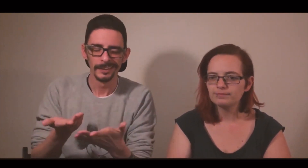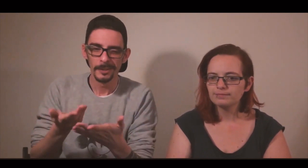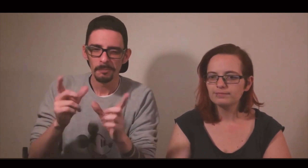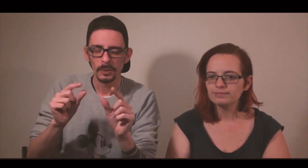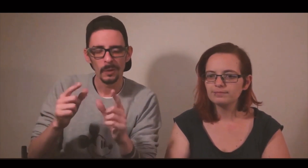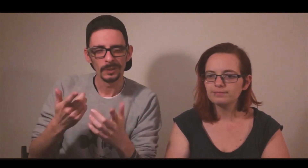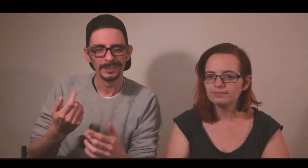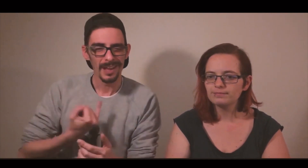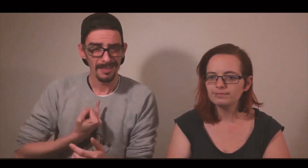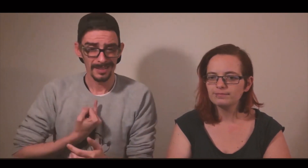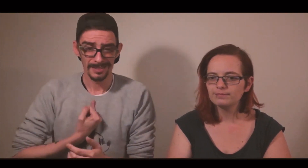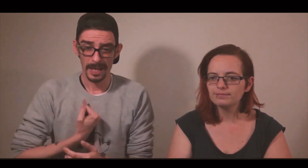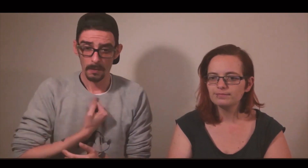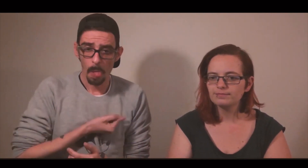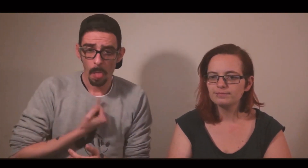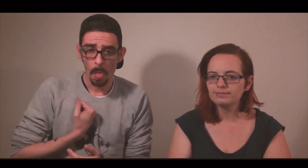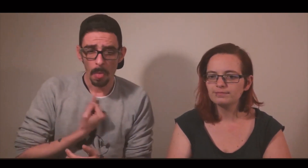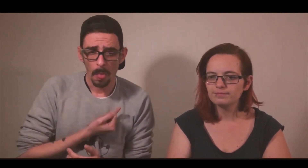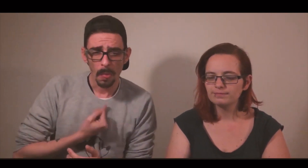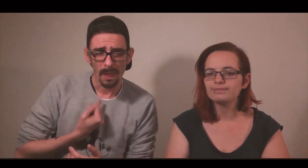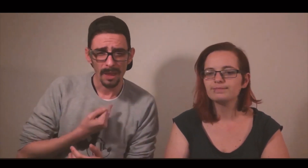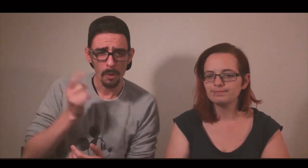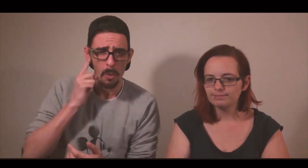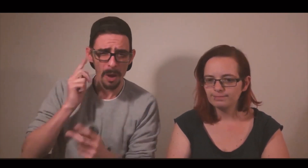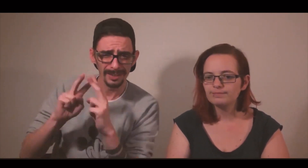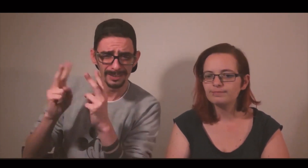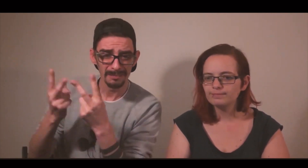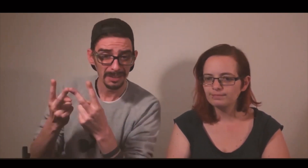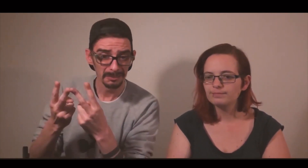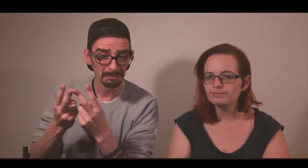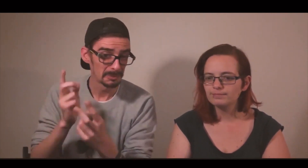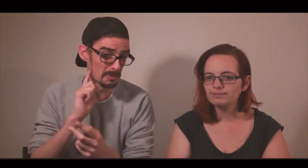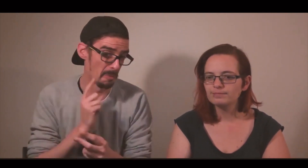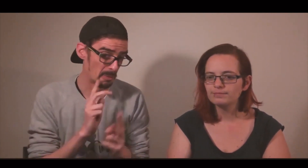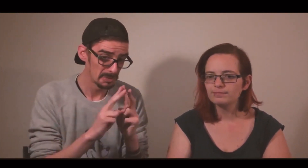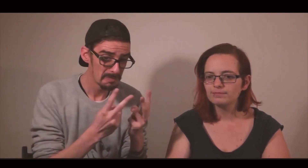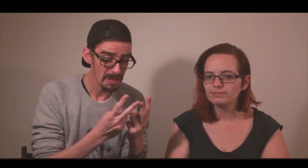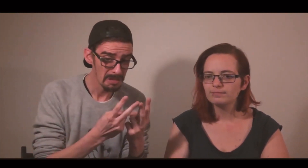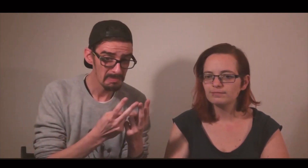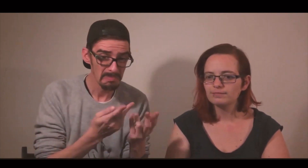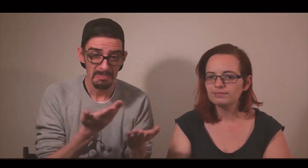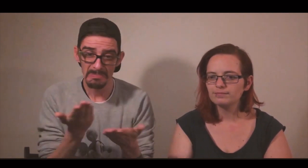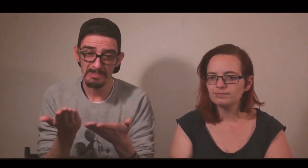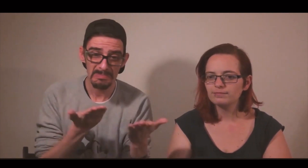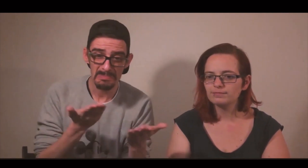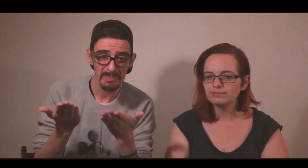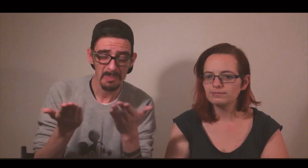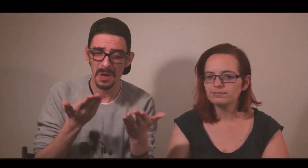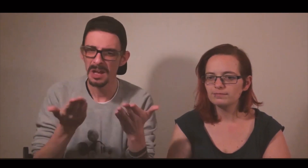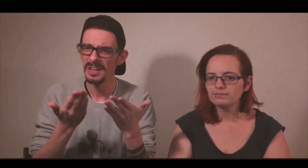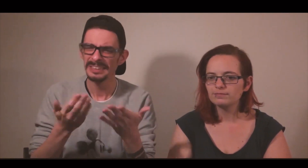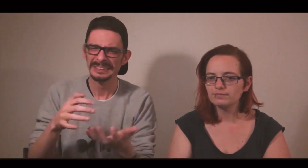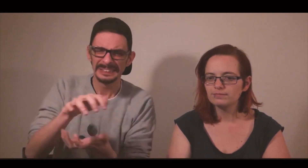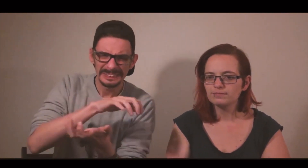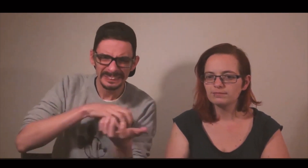So there is an identity conflict. Which world does he belong to now? To the hearing or deaf world?